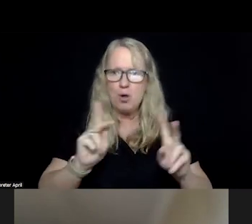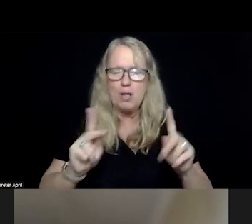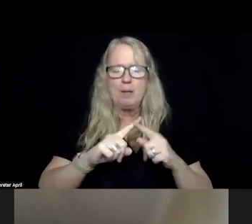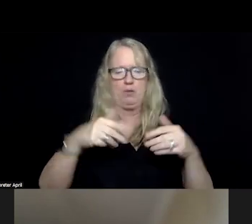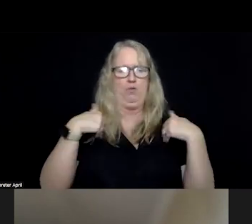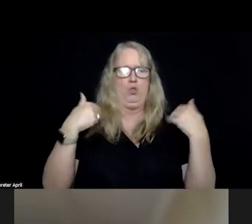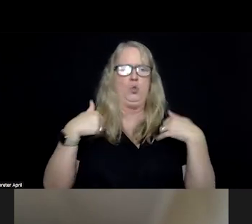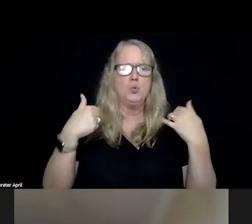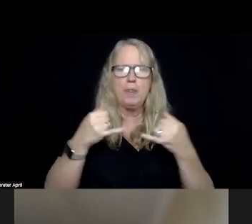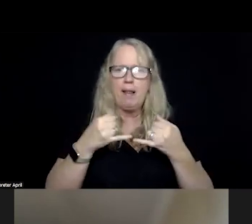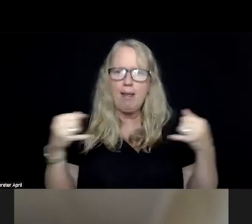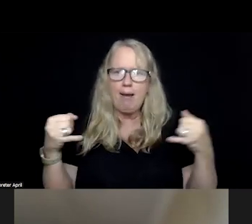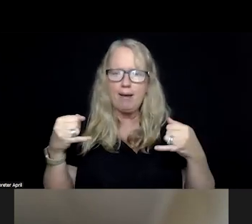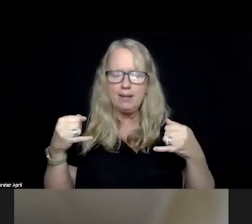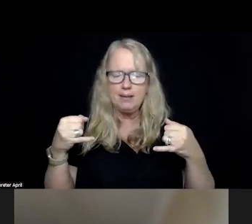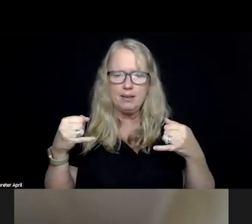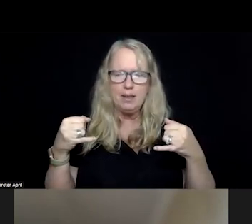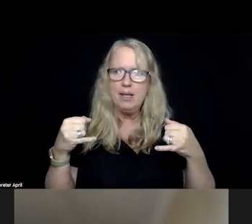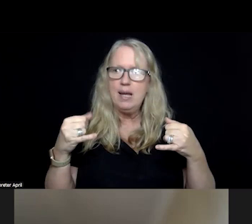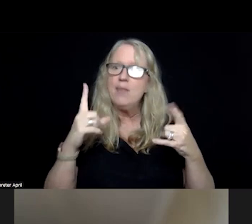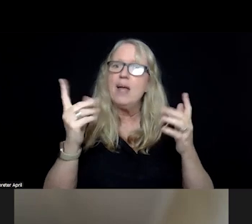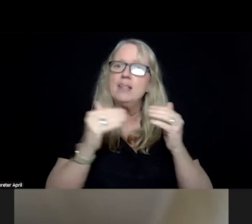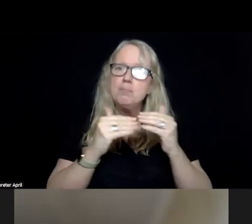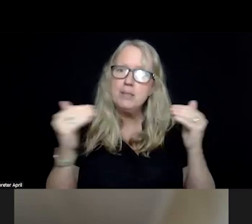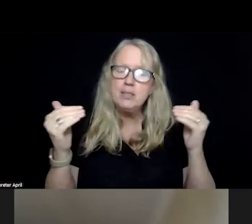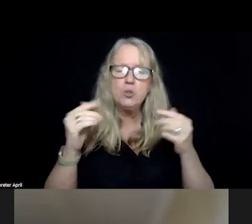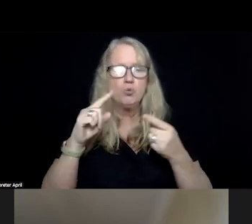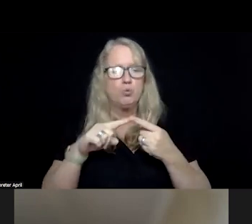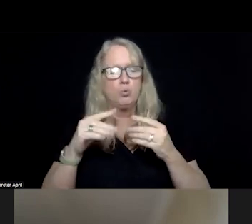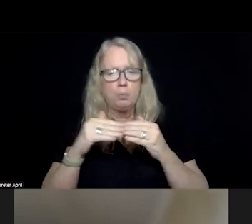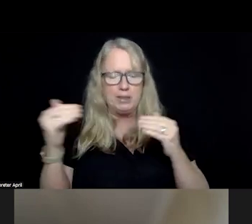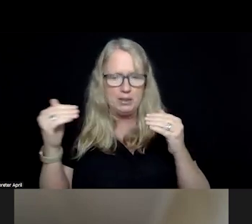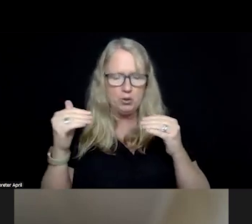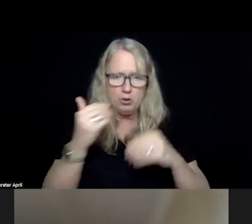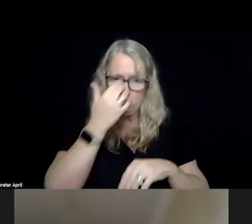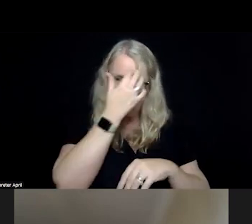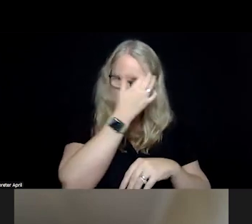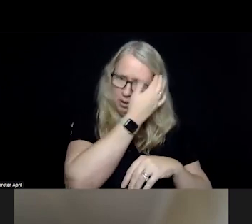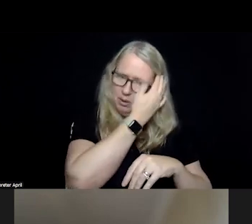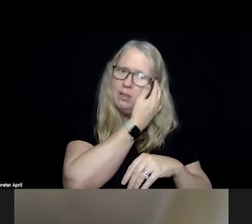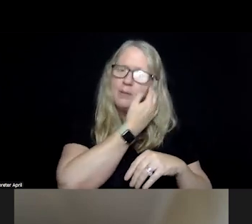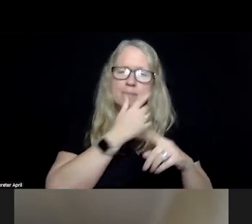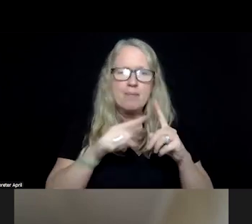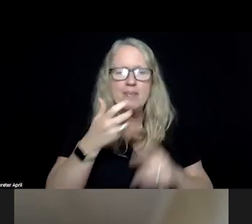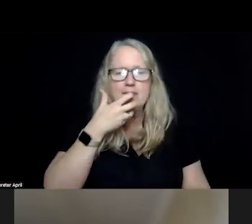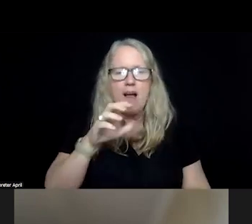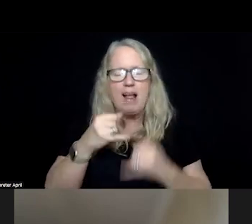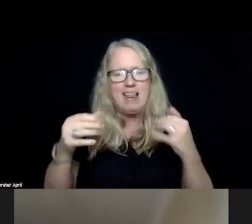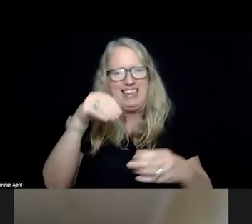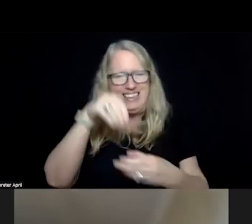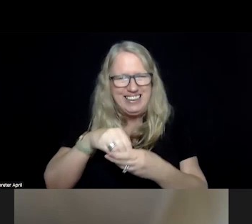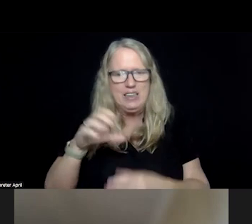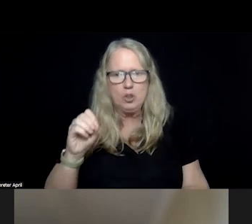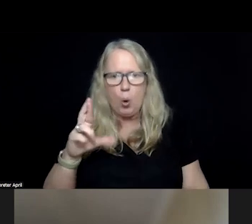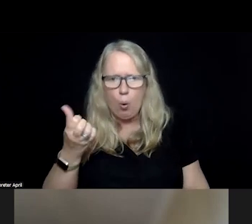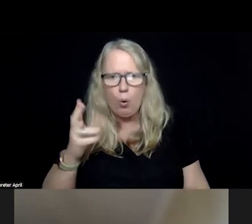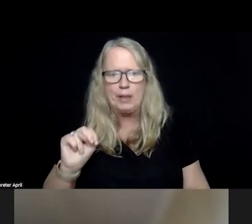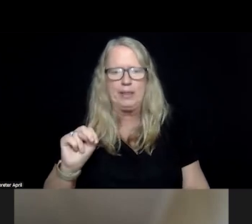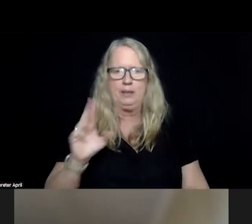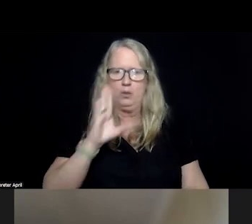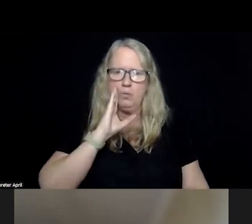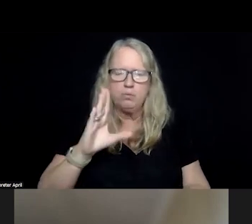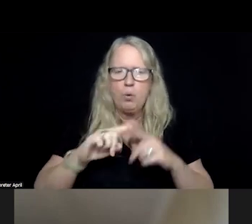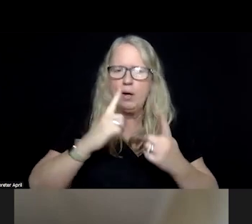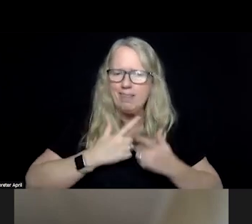WHICH IS A PEER TO PEER HOT LINE IN OREGON. IT IS A LINES FOR LIFELINE.